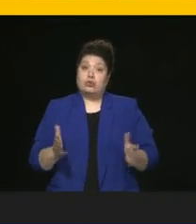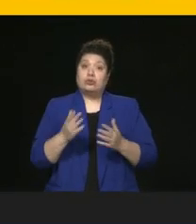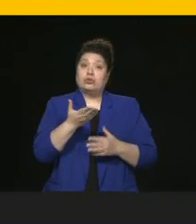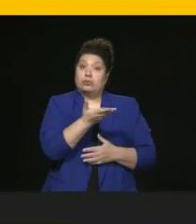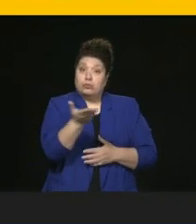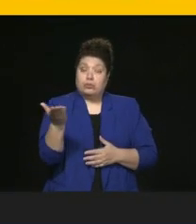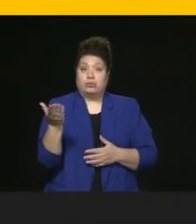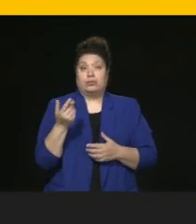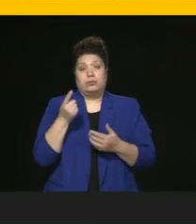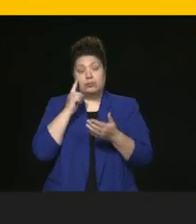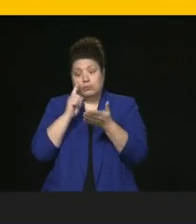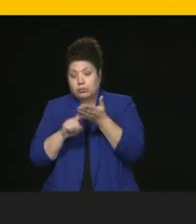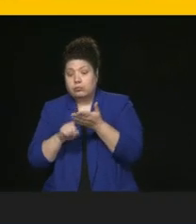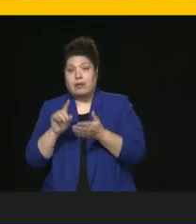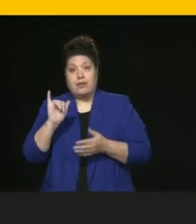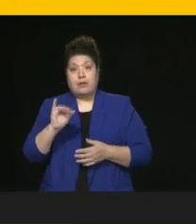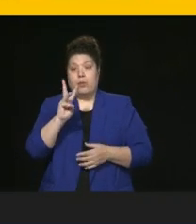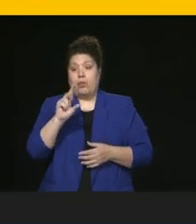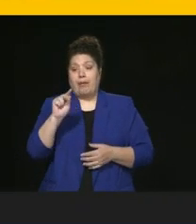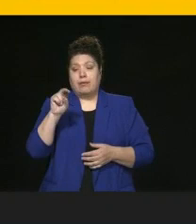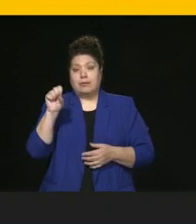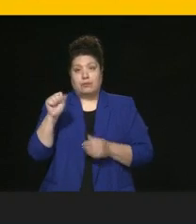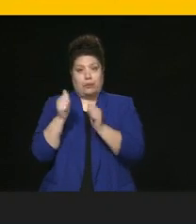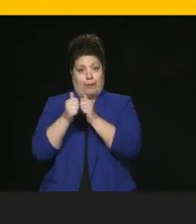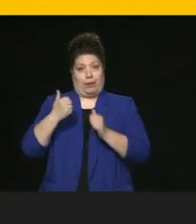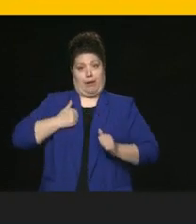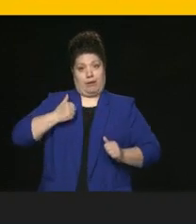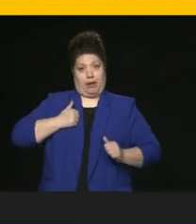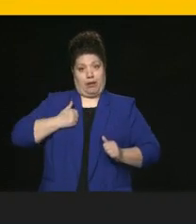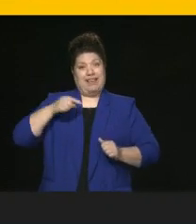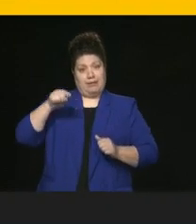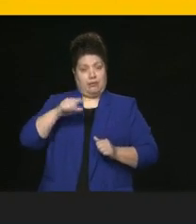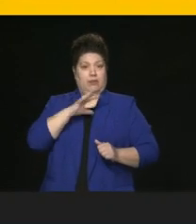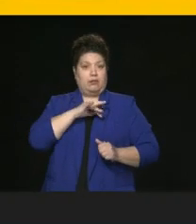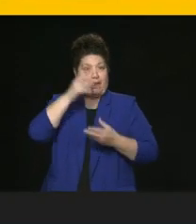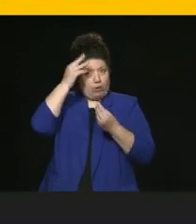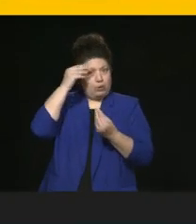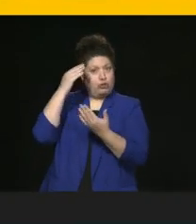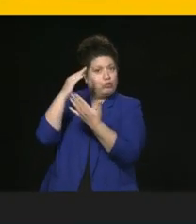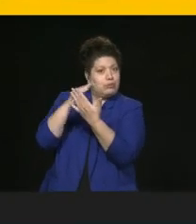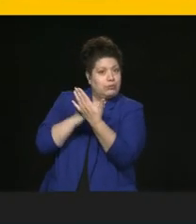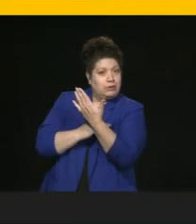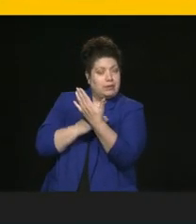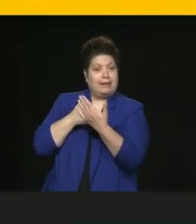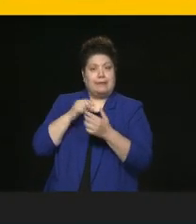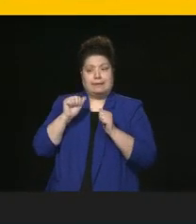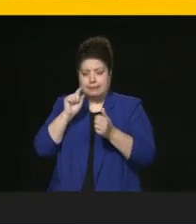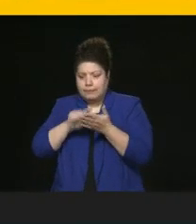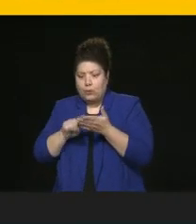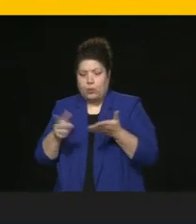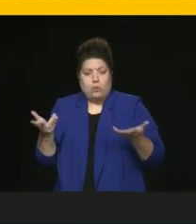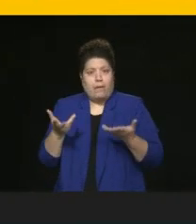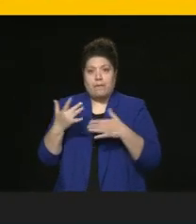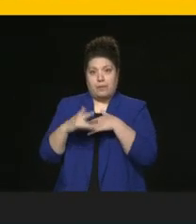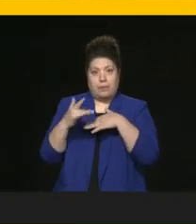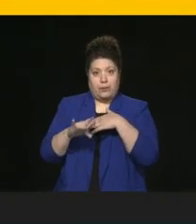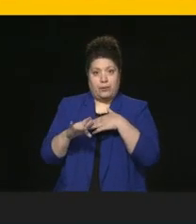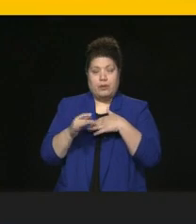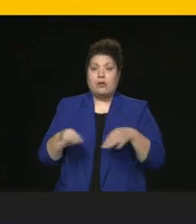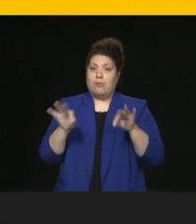I ENCOURAGE ALL CANADIANS TO EXPLORE WELLNESS TOGETHER CANADA, TO USE ITS RESOURCES AND REACH OUT VIRTUALLY TO LOVED